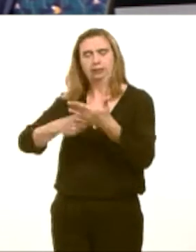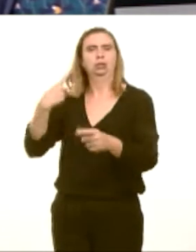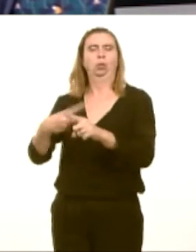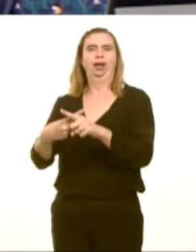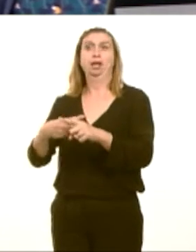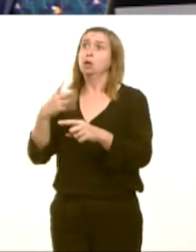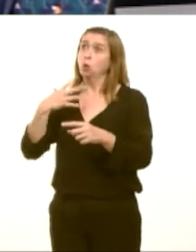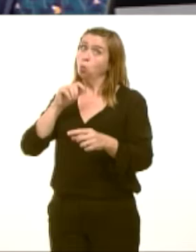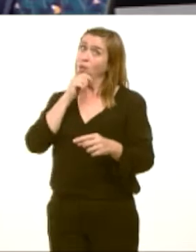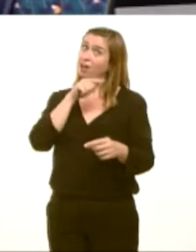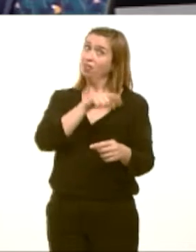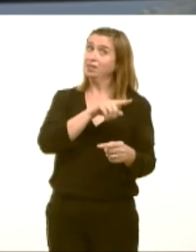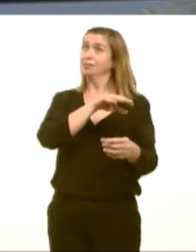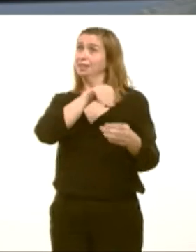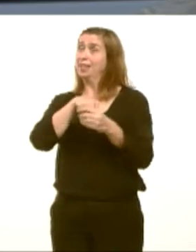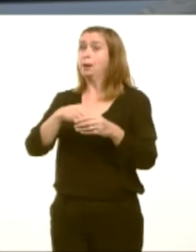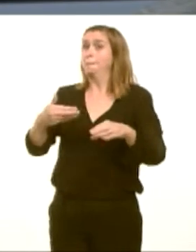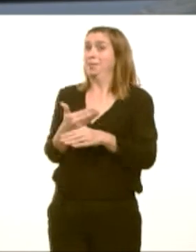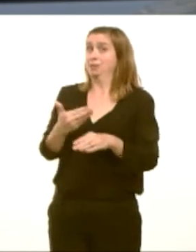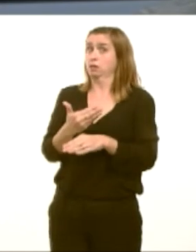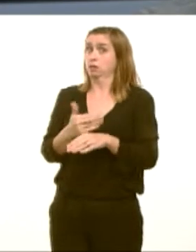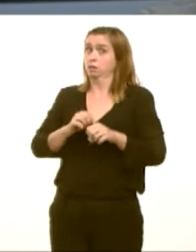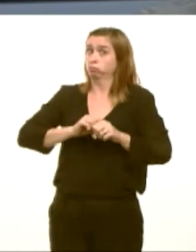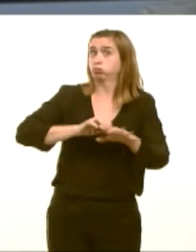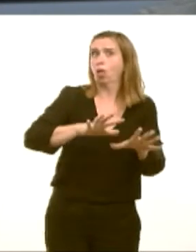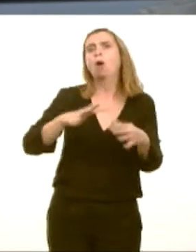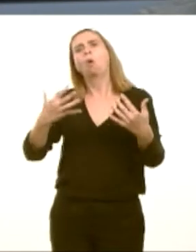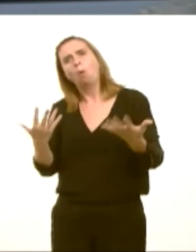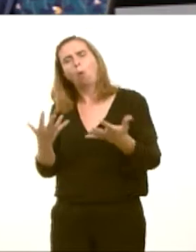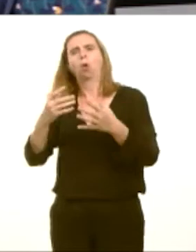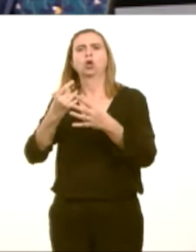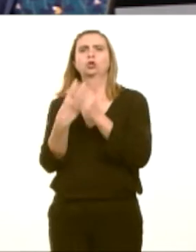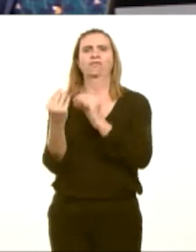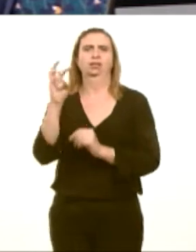roll-out or whether itís part of Superfast Cymru, but we have ensured that we can get